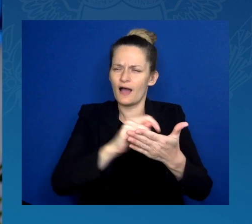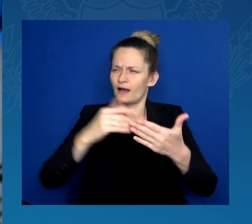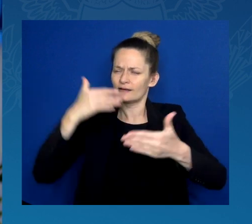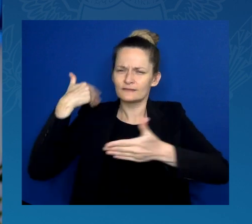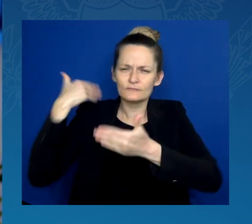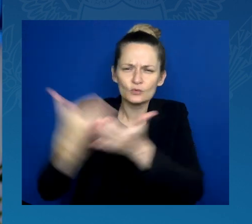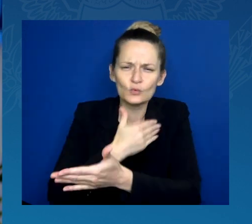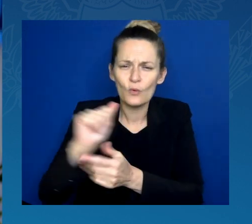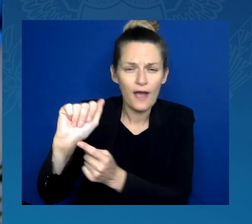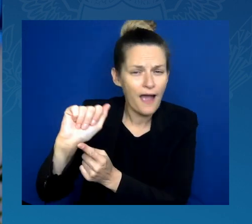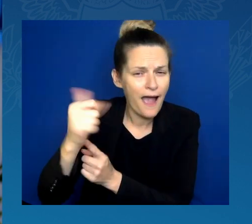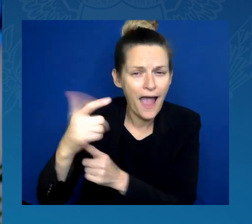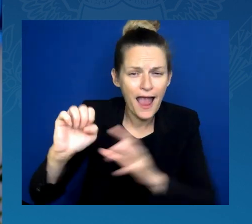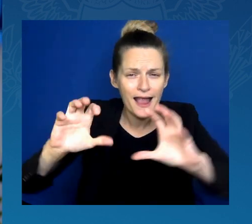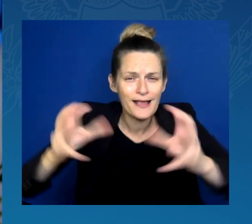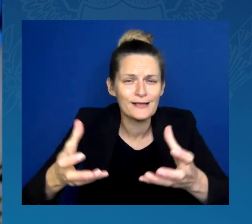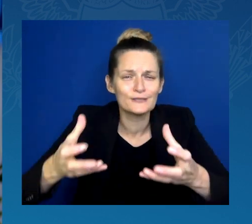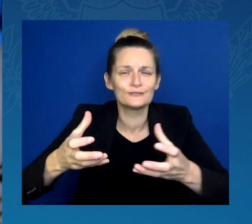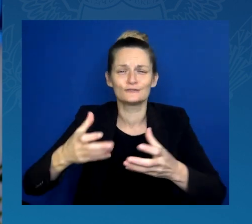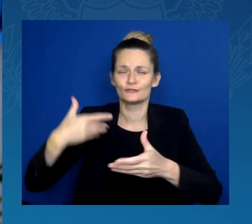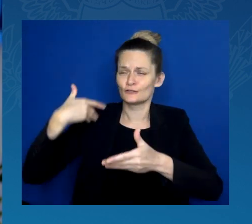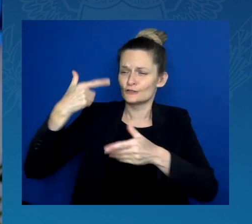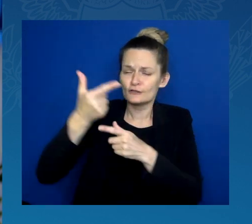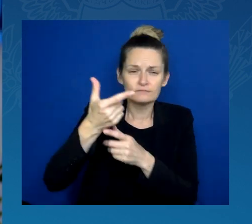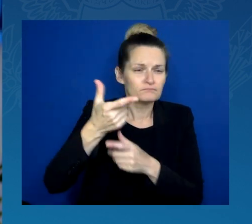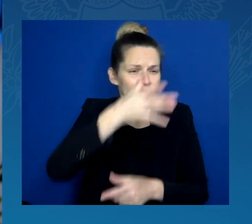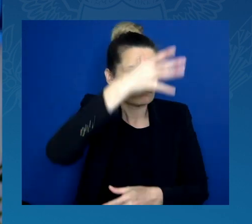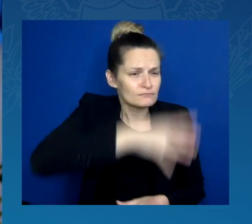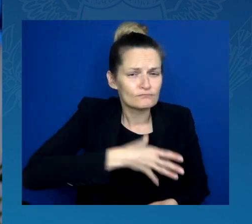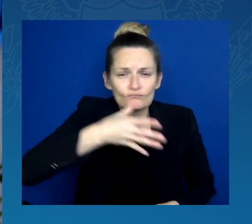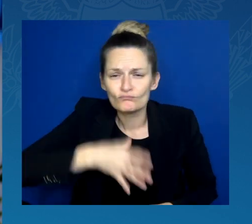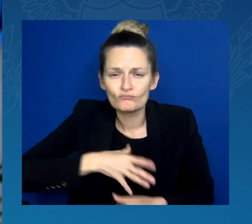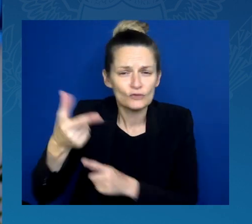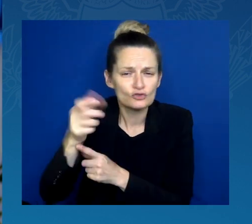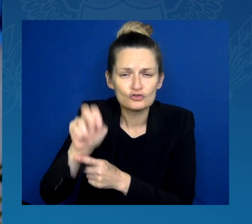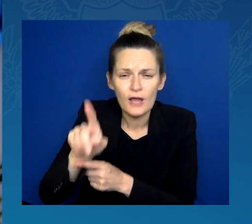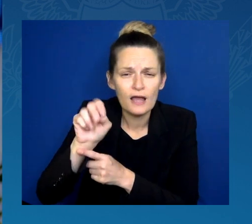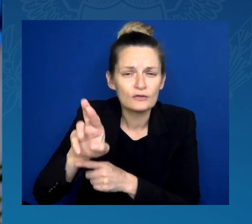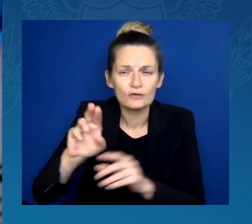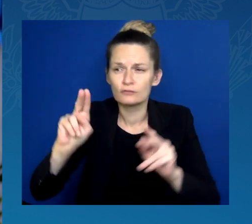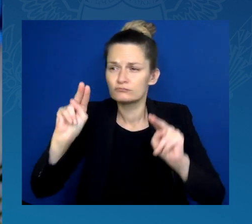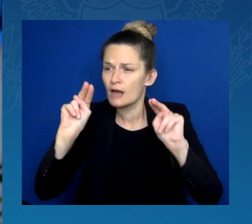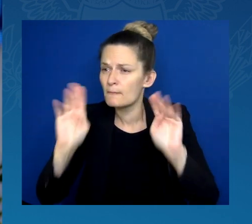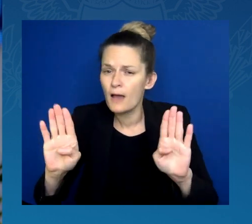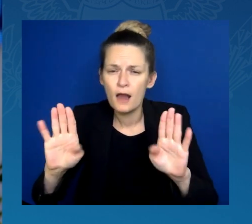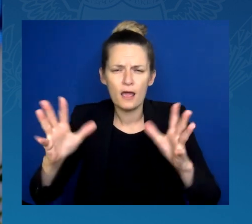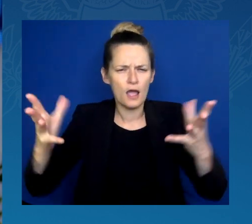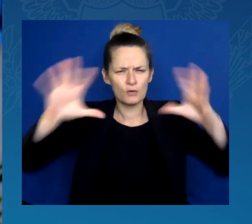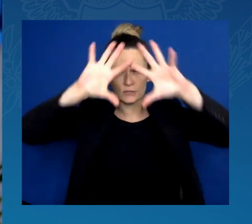every profession have the opportunity to benefit from the power of solidarity.